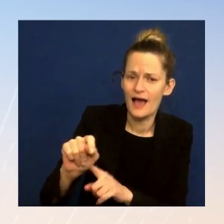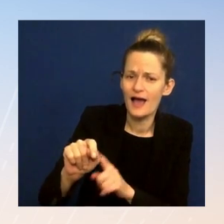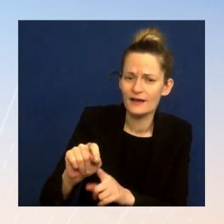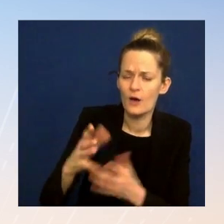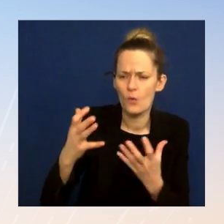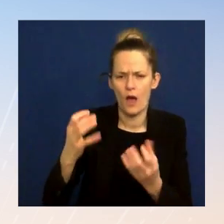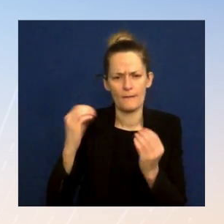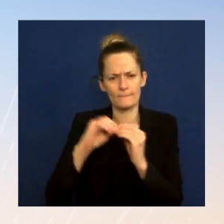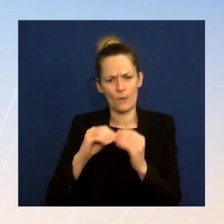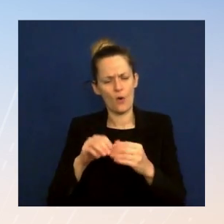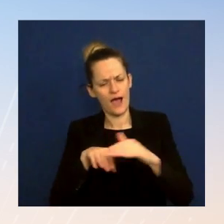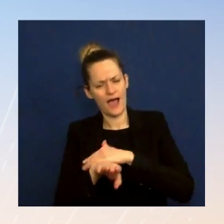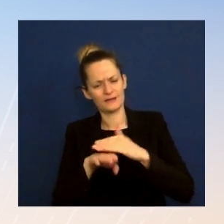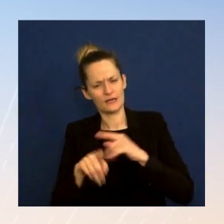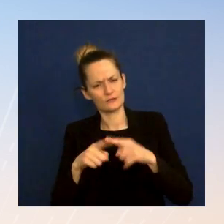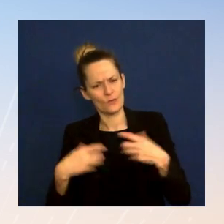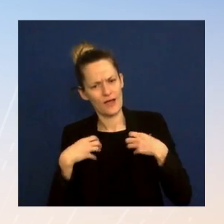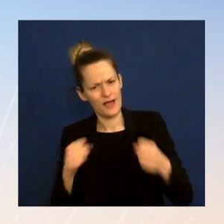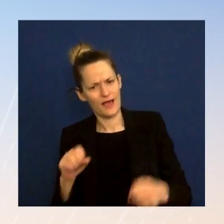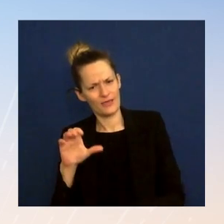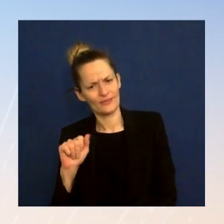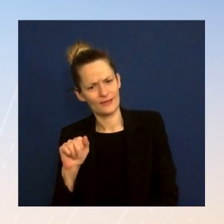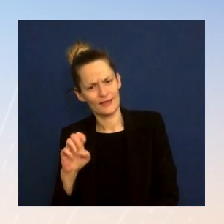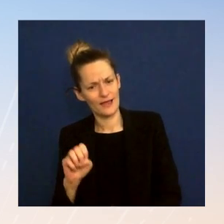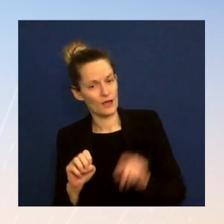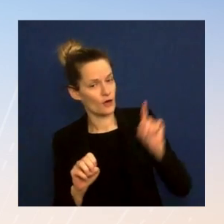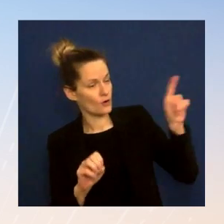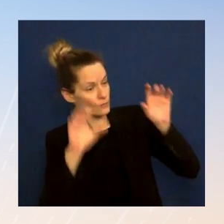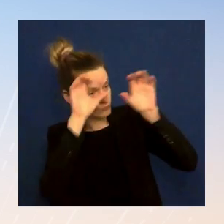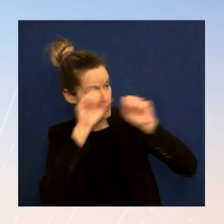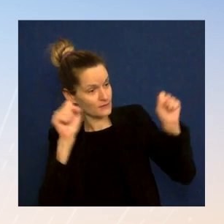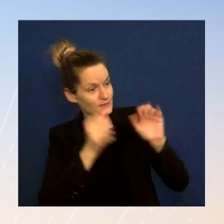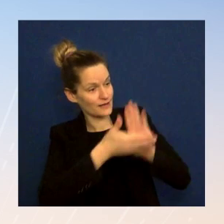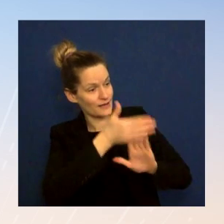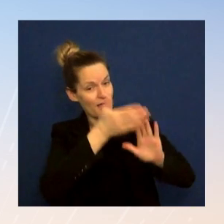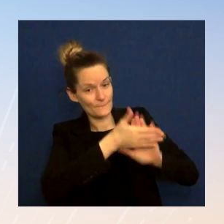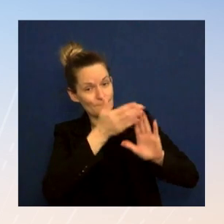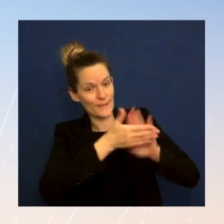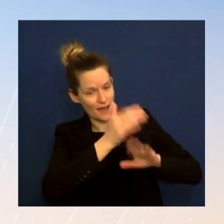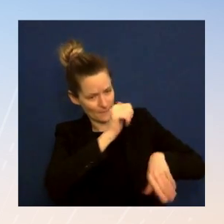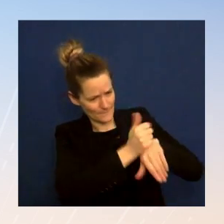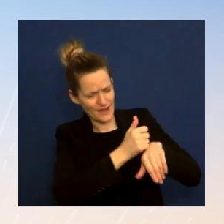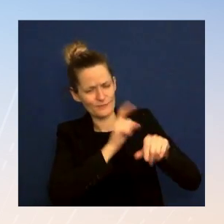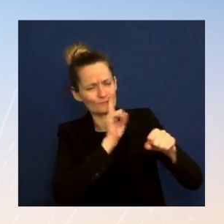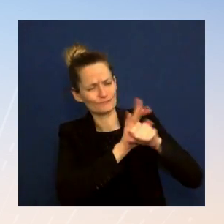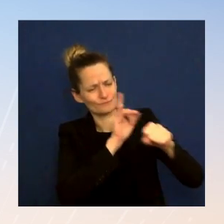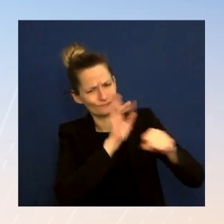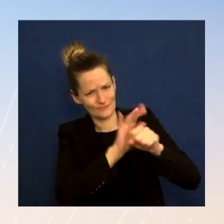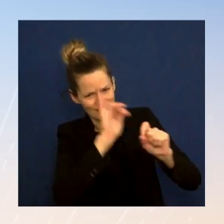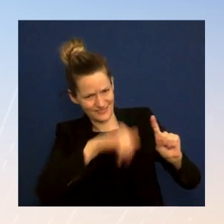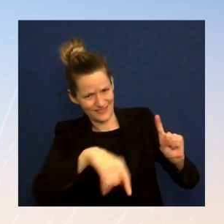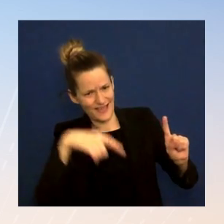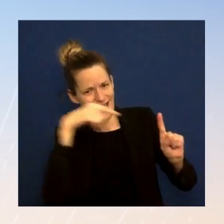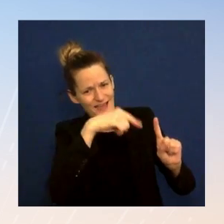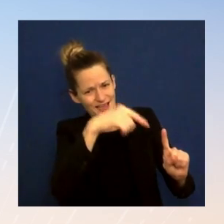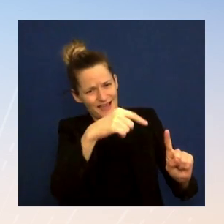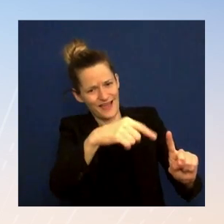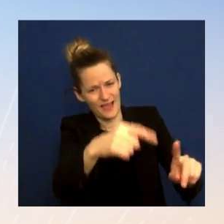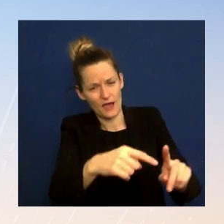and what he promised. And they all would make -- have a huge impact on people's lives across the country. So, do you want to be a part of that? Or do you want to be a part of nothing?